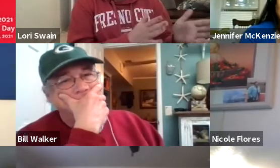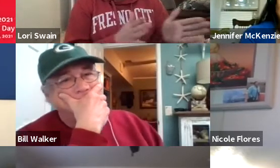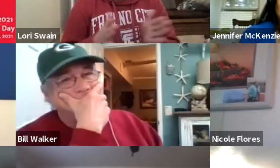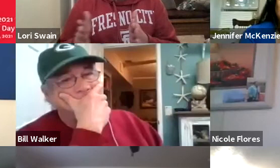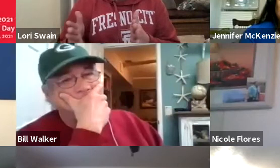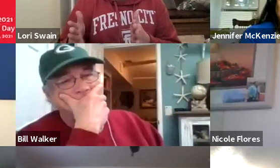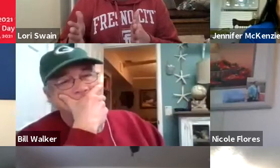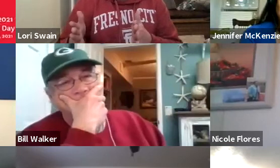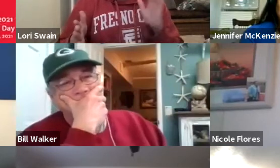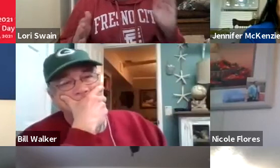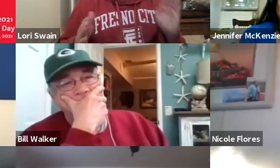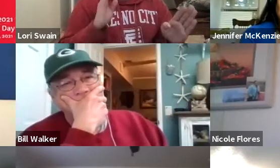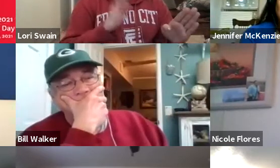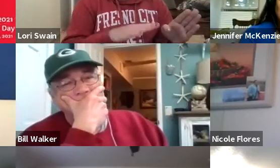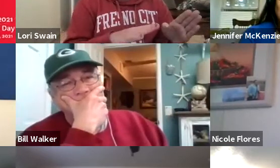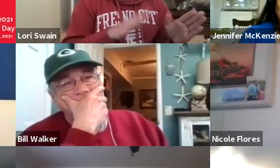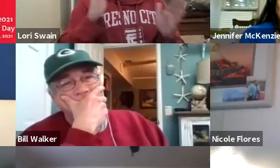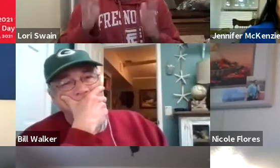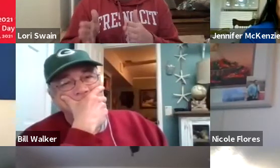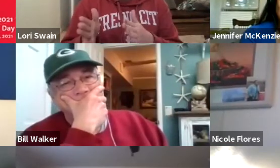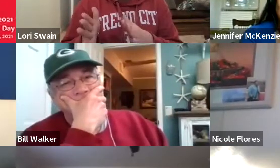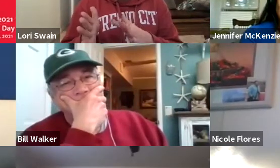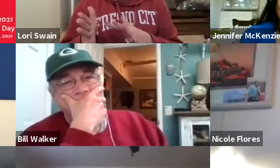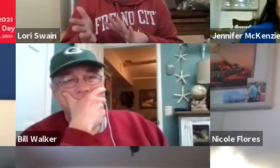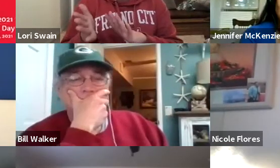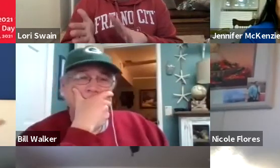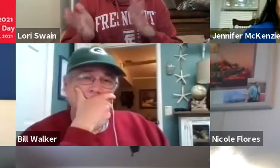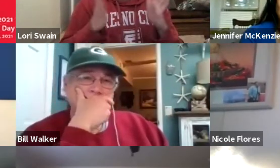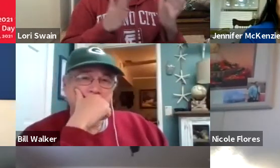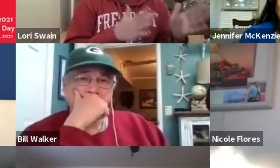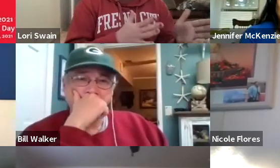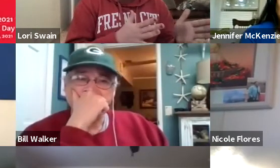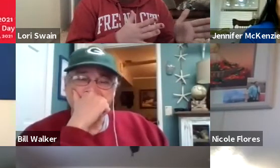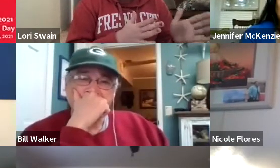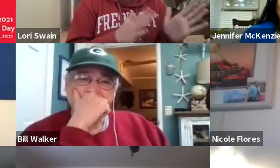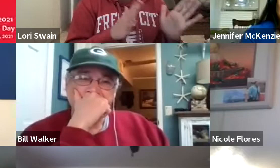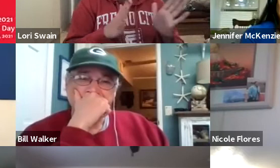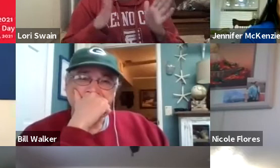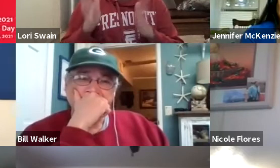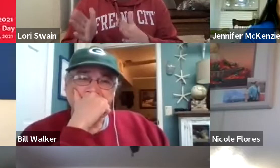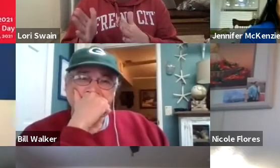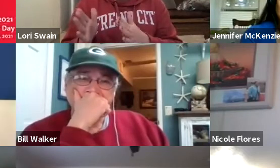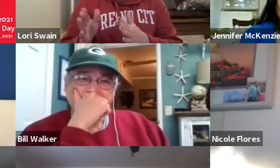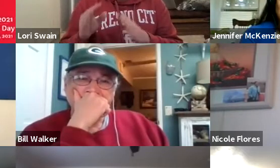day student, this is the semester you need to take intermediate. This is the semester you need to take cost. This is the elective that